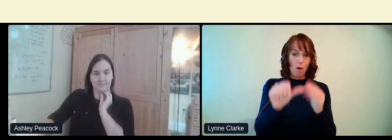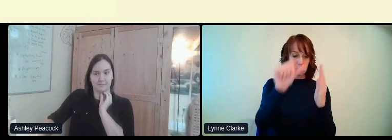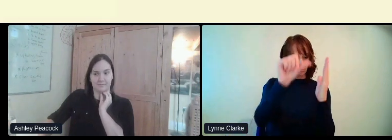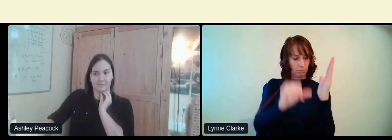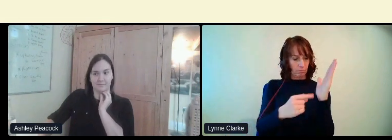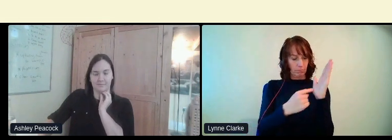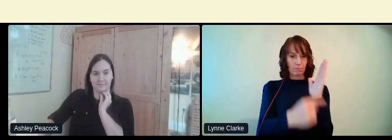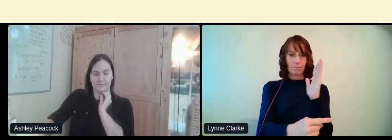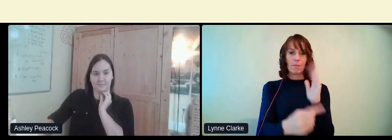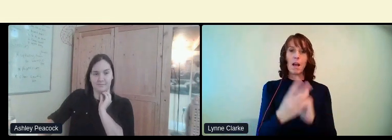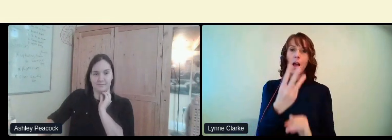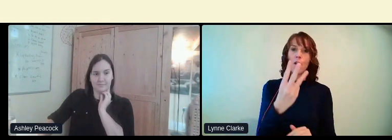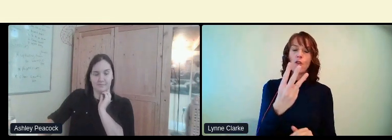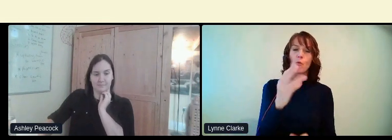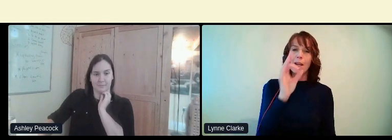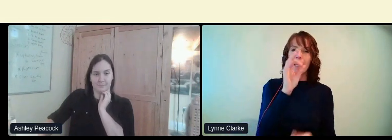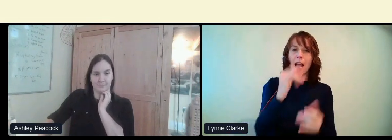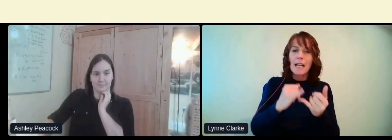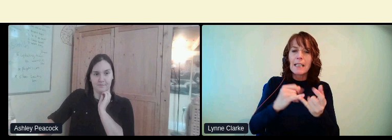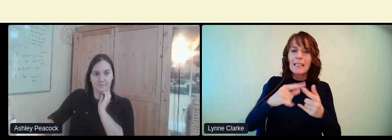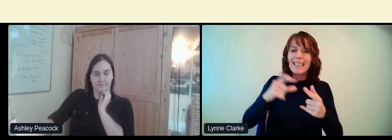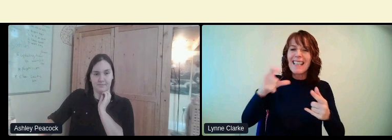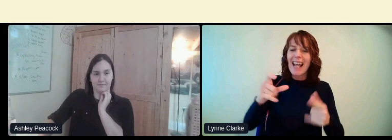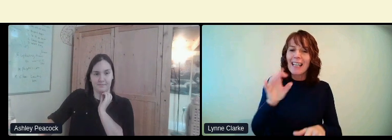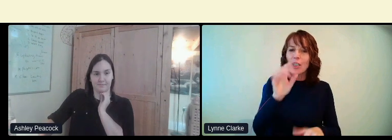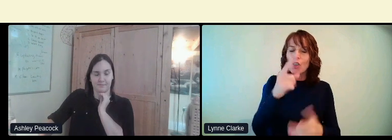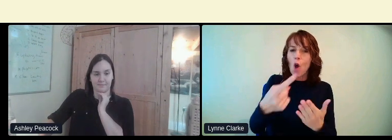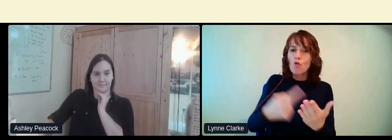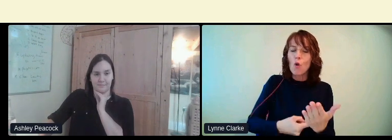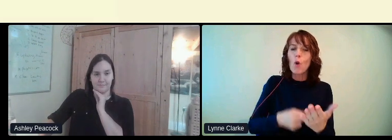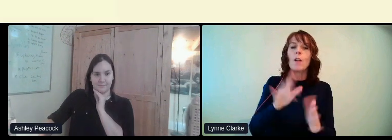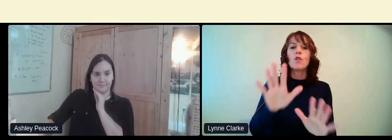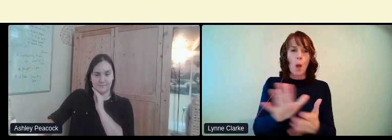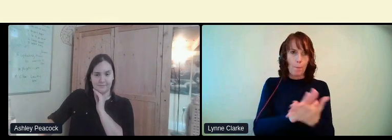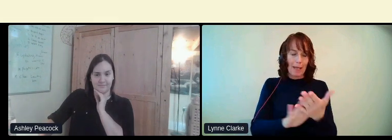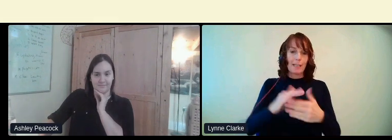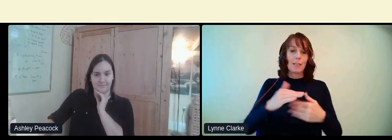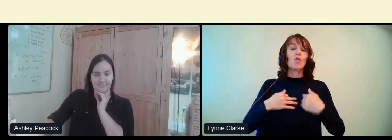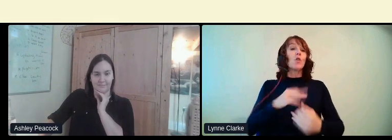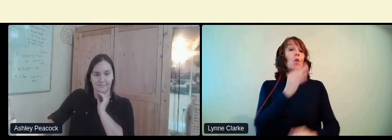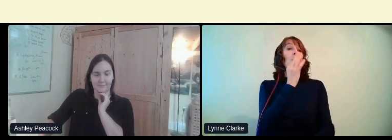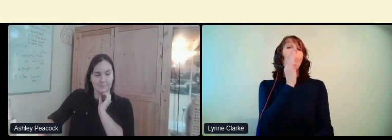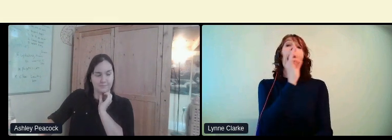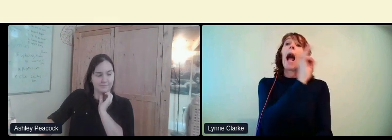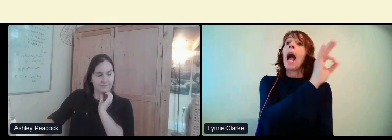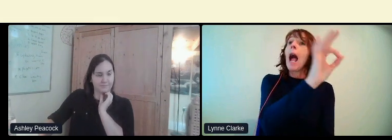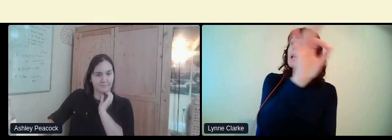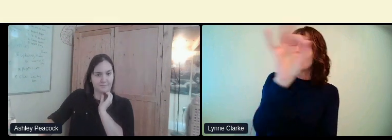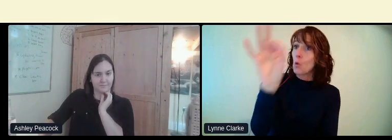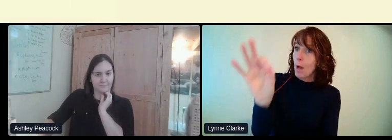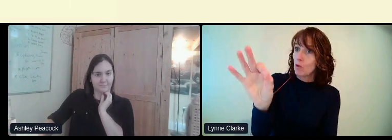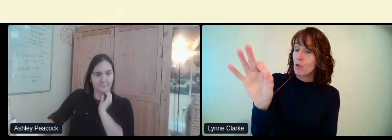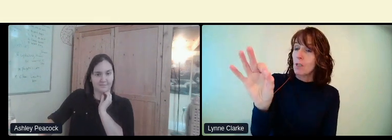asking a question and giving time to respond. So my little story on this one. I was in a